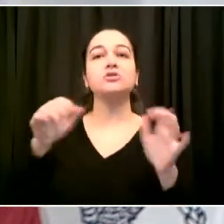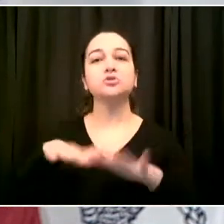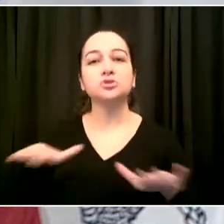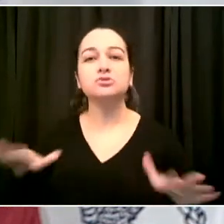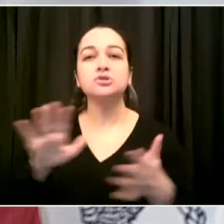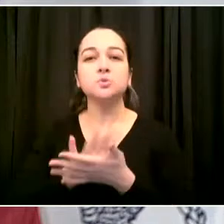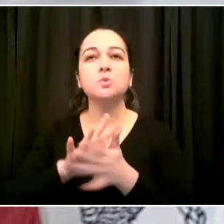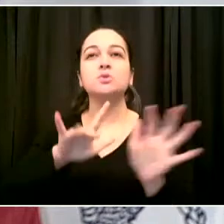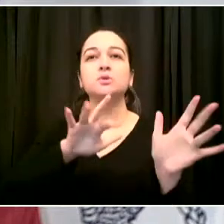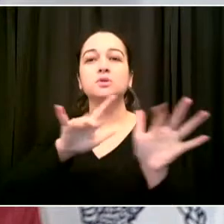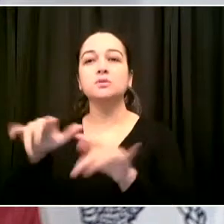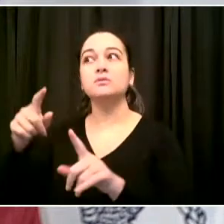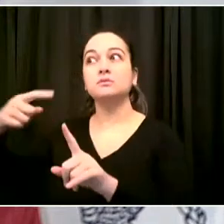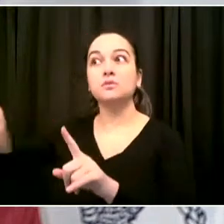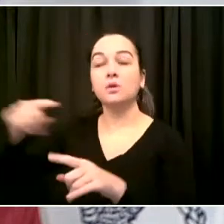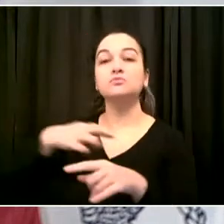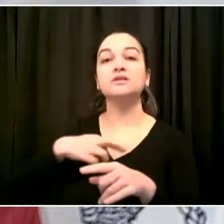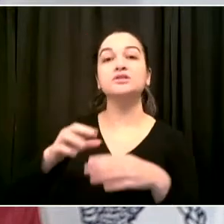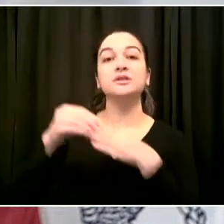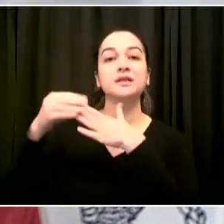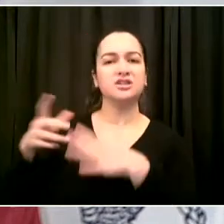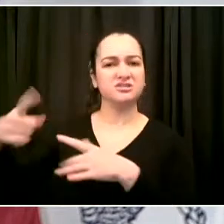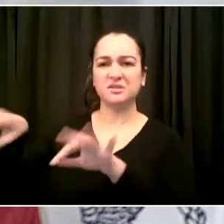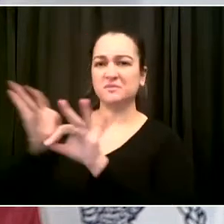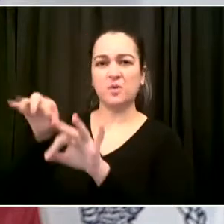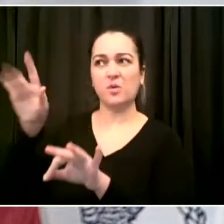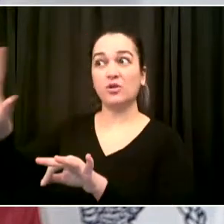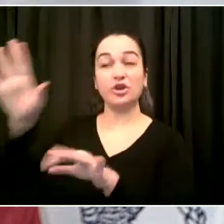INVOLVED. YOU NAME E ITIT.